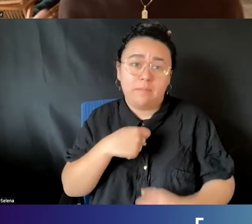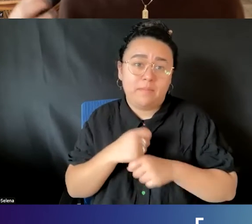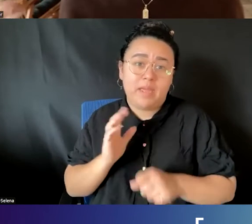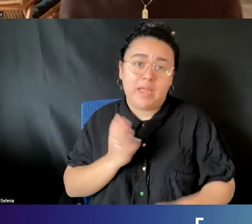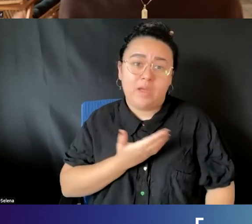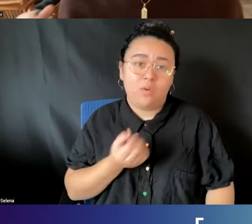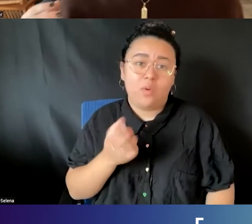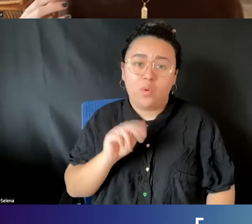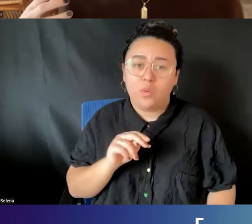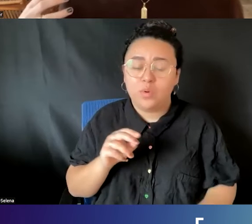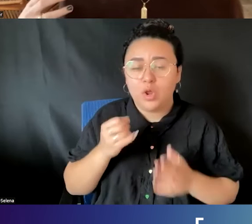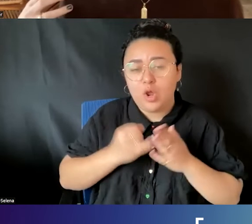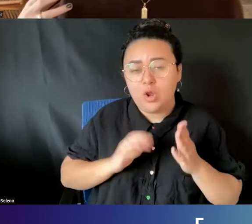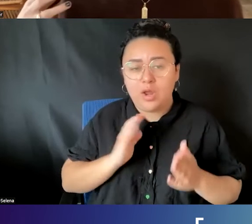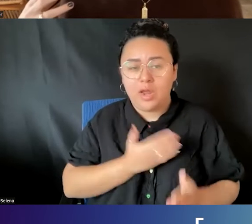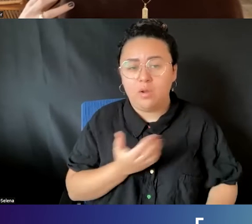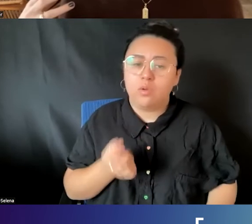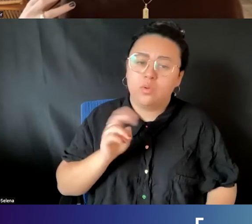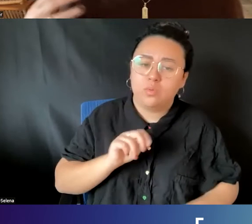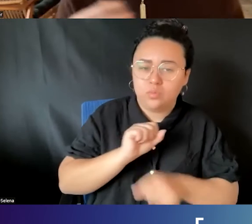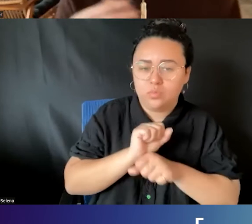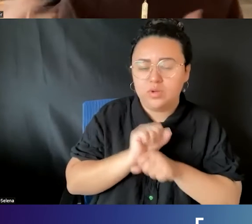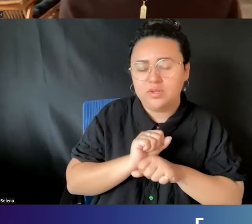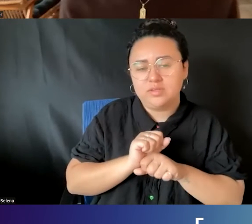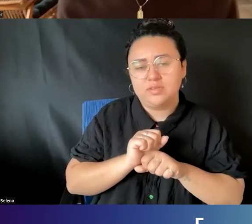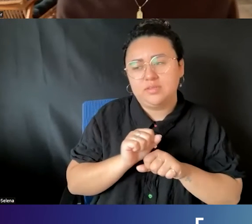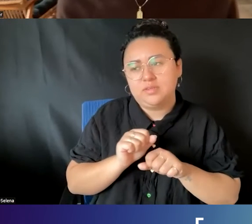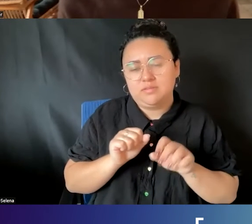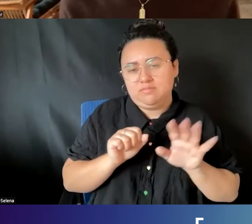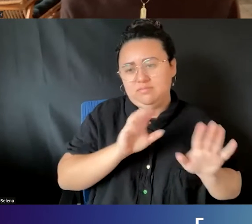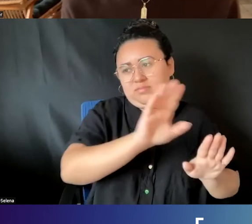our own work where, you know, and each path is different for each filmmaker